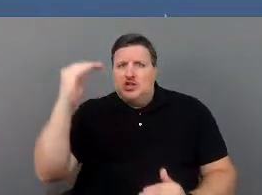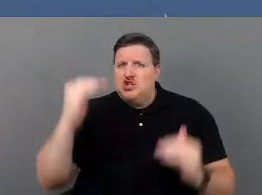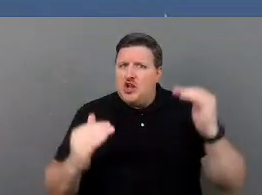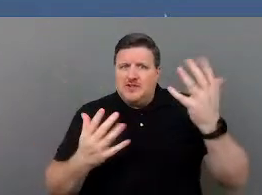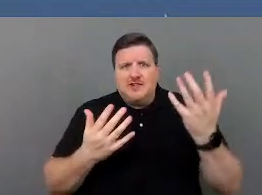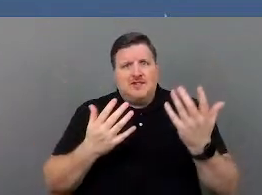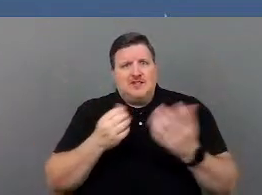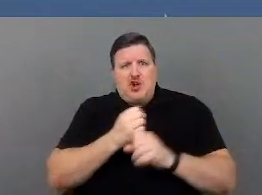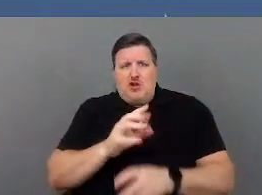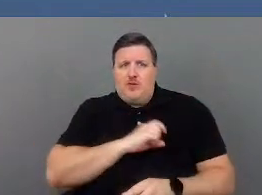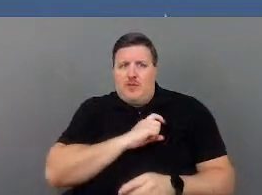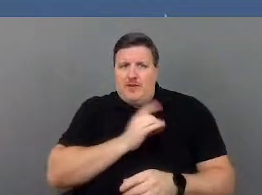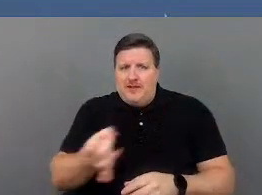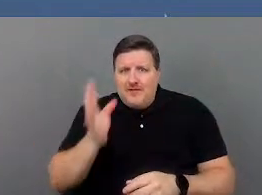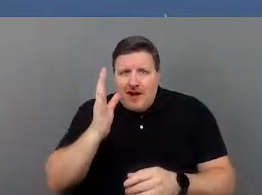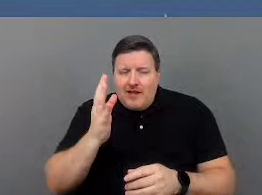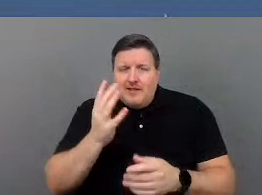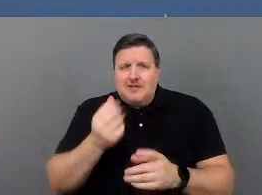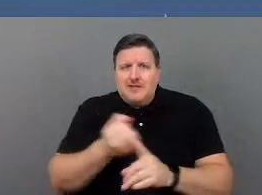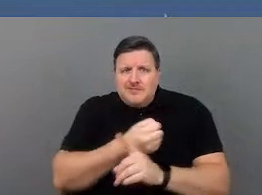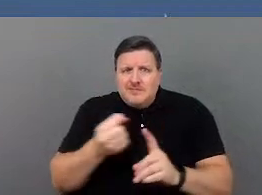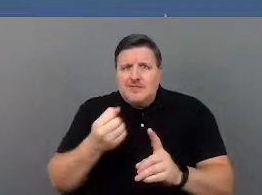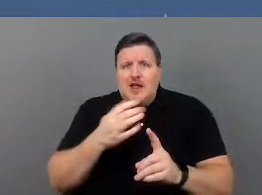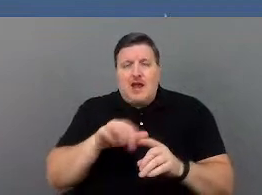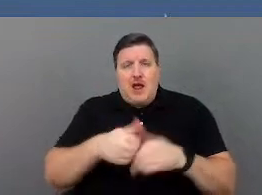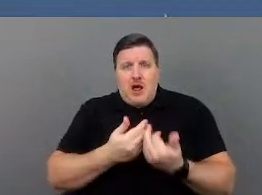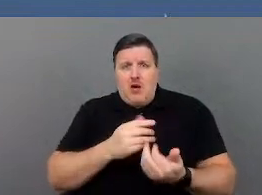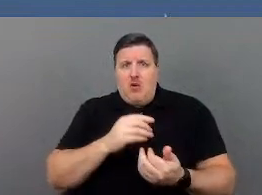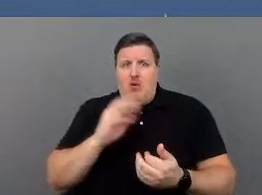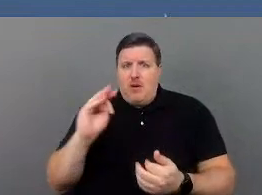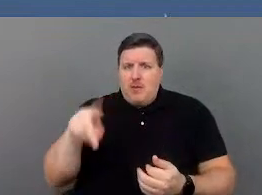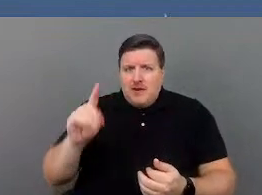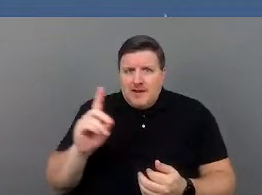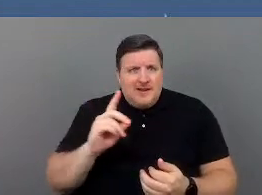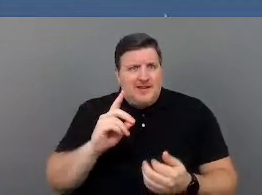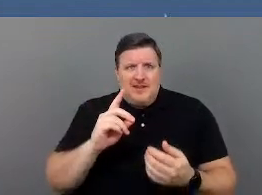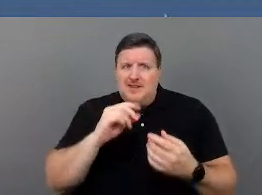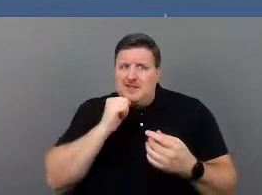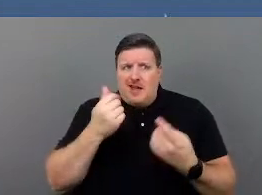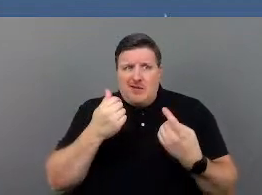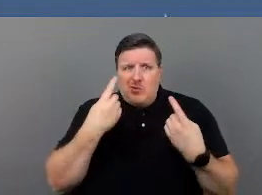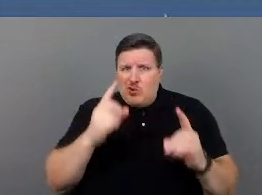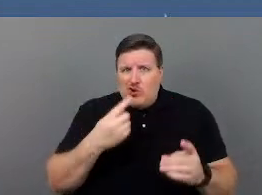POLICE REFORMS IN MINNEAPOLIS HAVEN'T WORKED AND WON'T WORK AND THE URGENT NEED TO CHANGE OUR APPROACH TO COMMUNITY SAFETY.